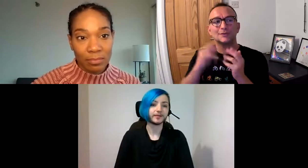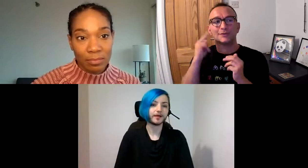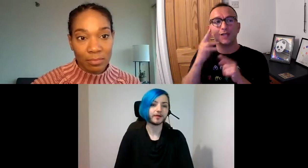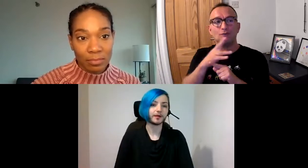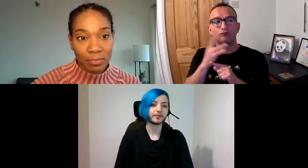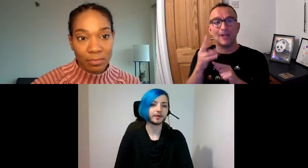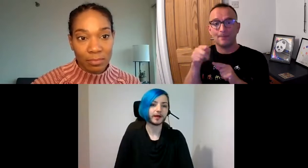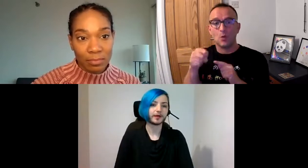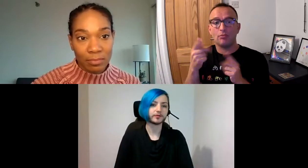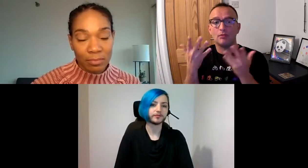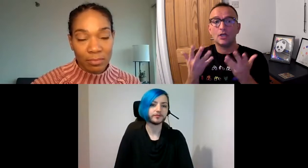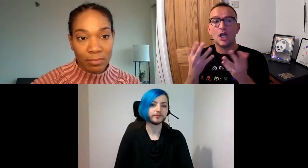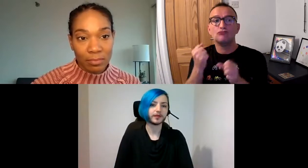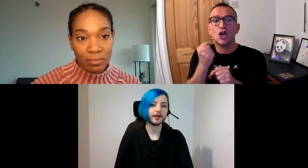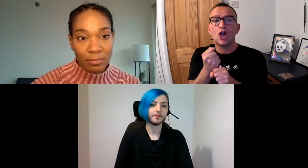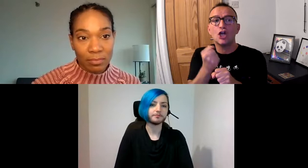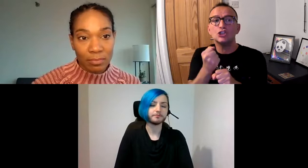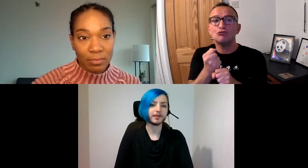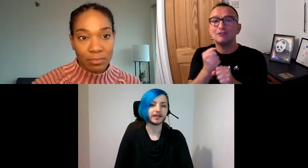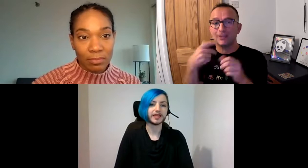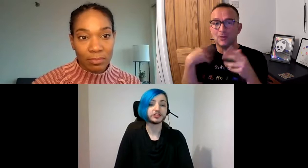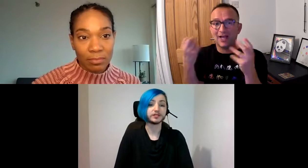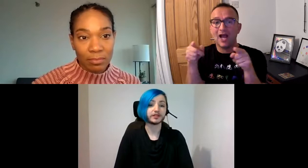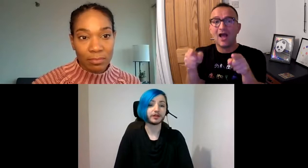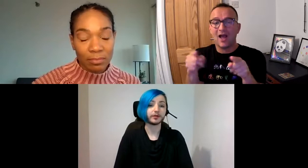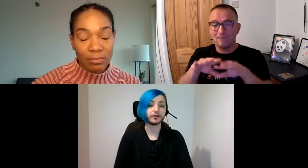and stuff, we are asking people to contribute their